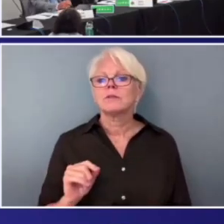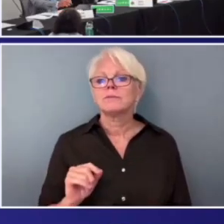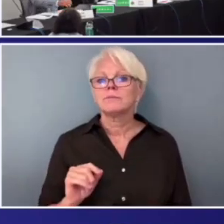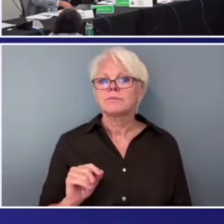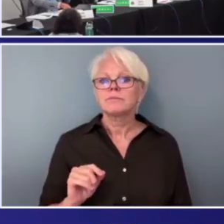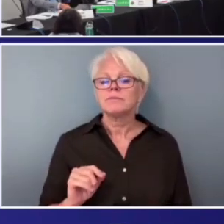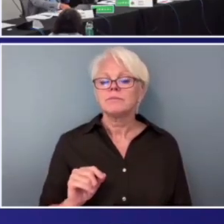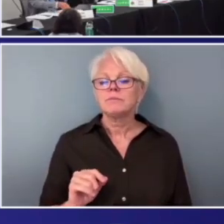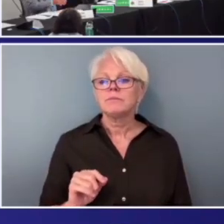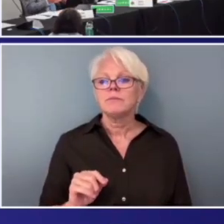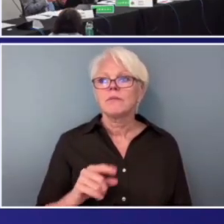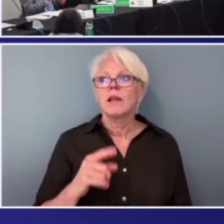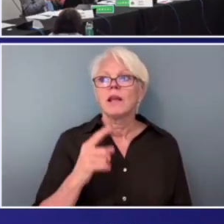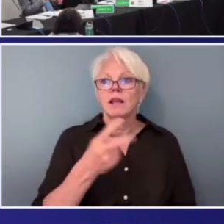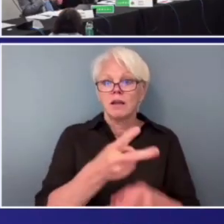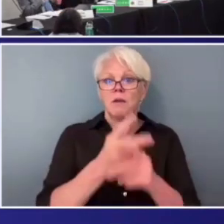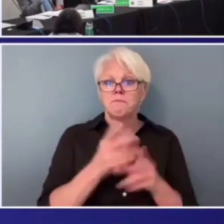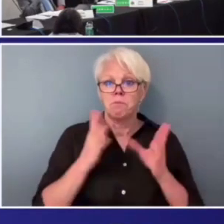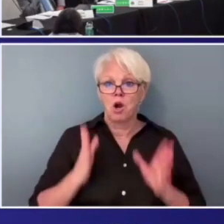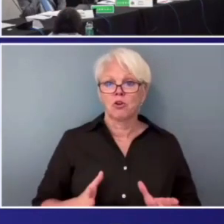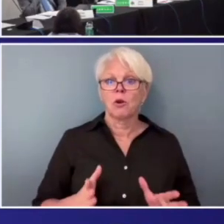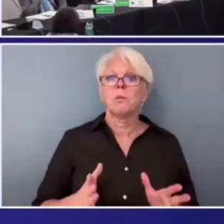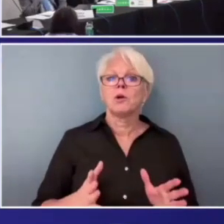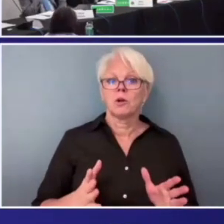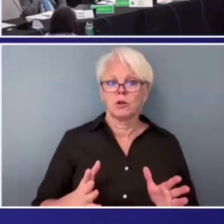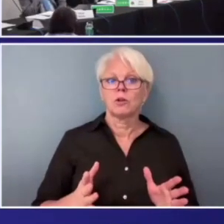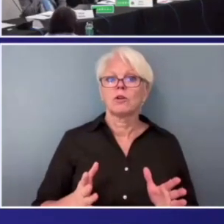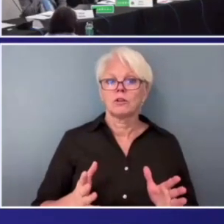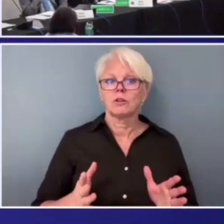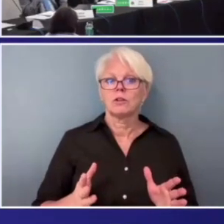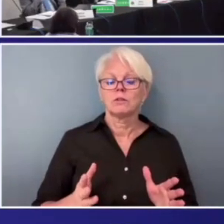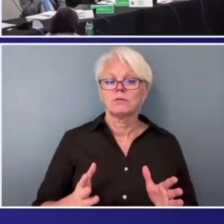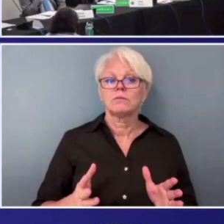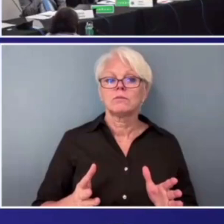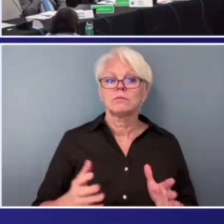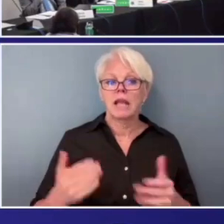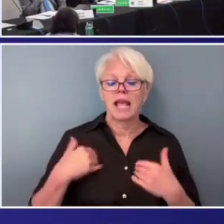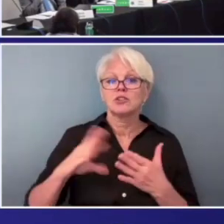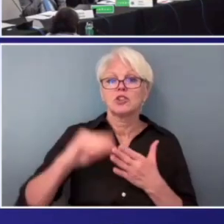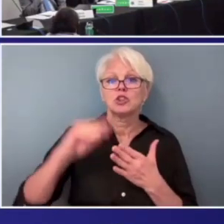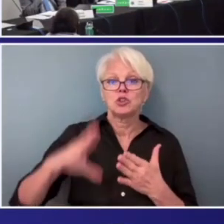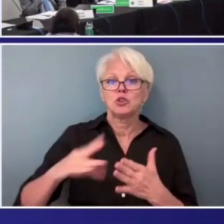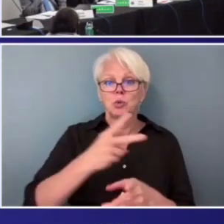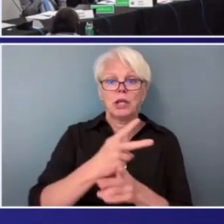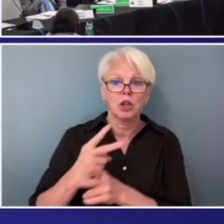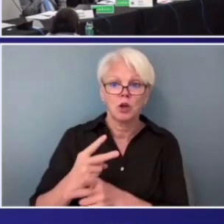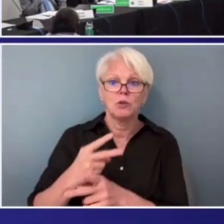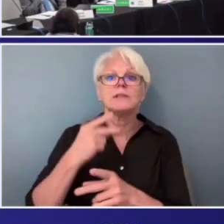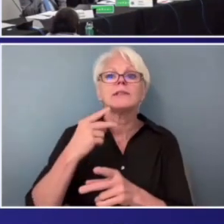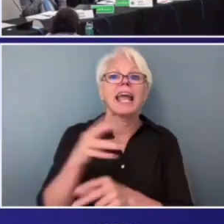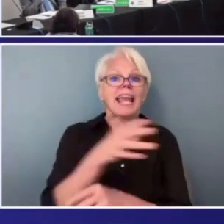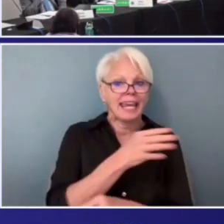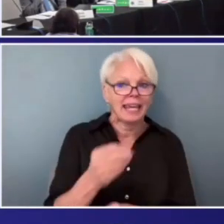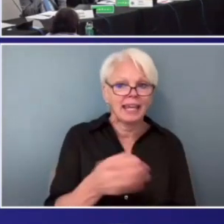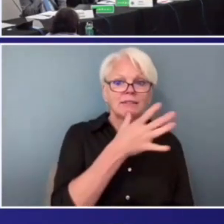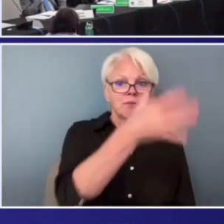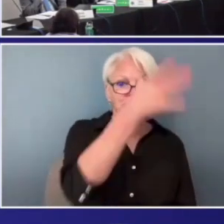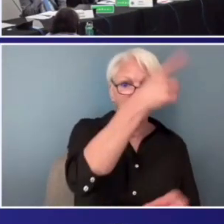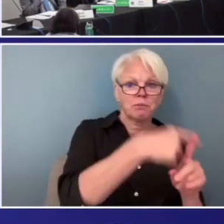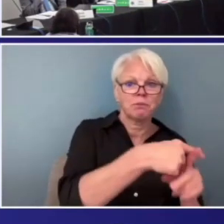for a borrower who has student loans and Parent PLUS Loans, and the borrower is in